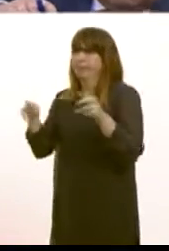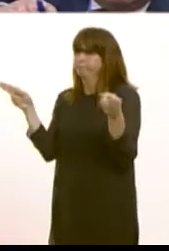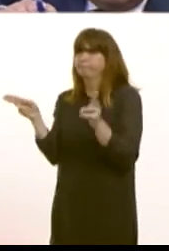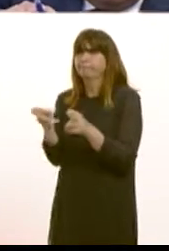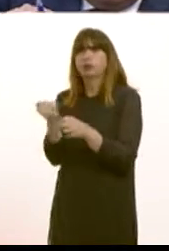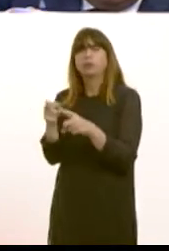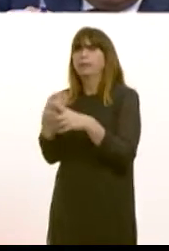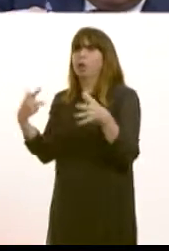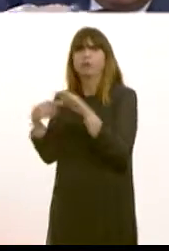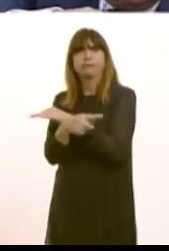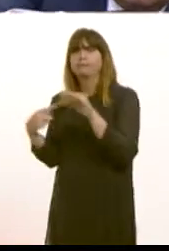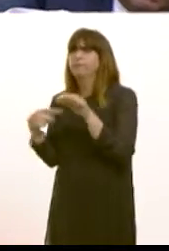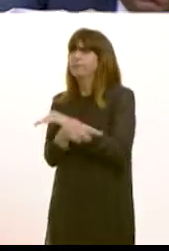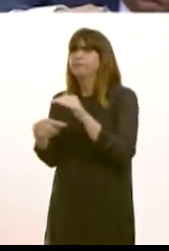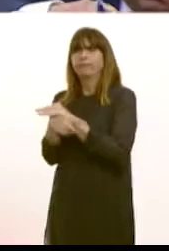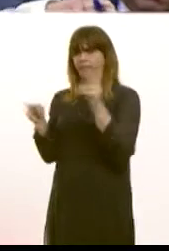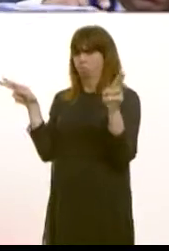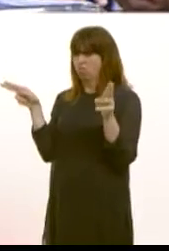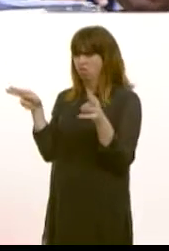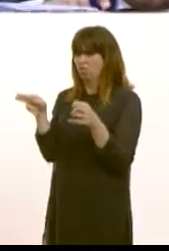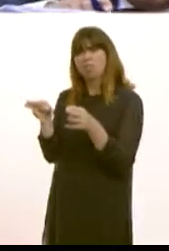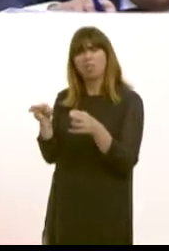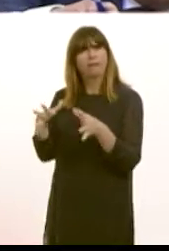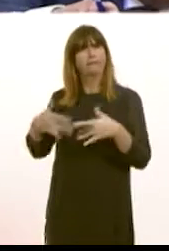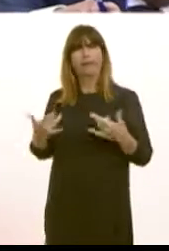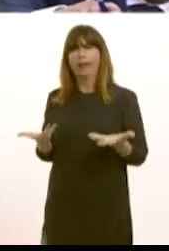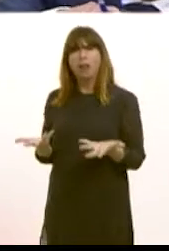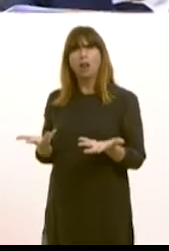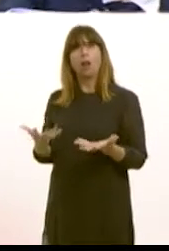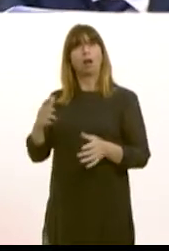There are particular problems in terms of those who want to become partners in surgeries.